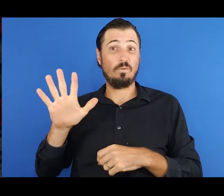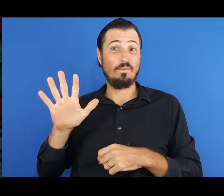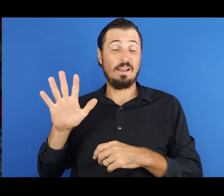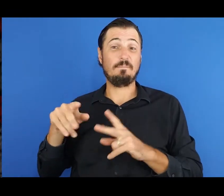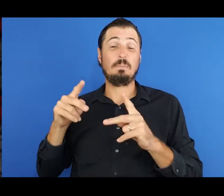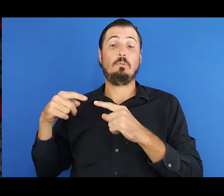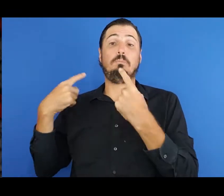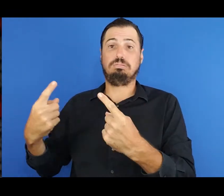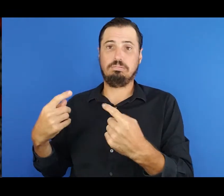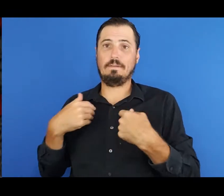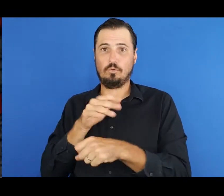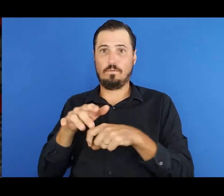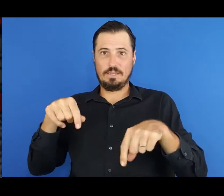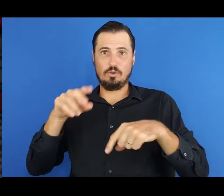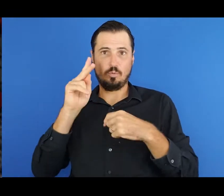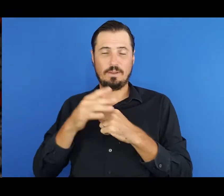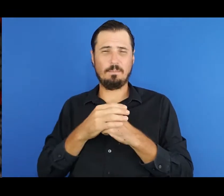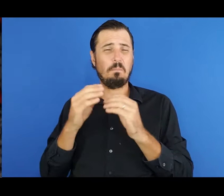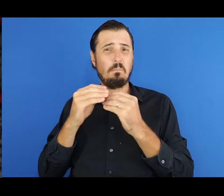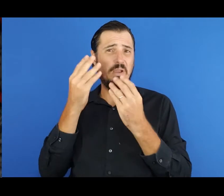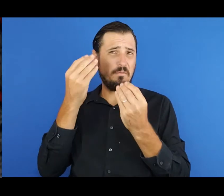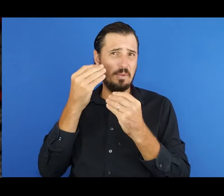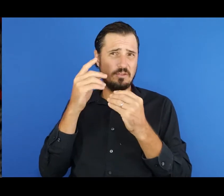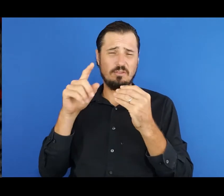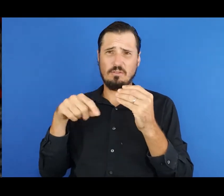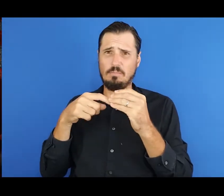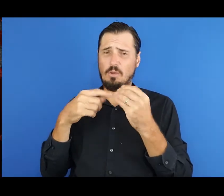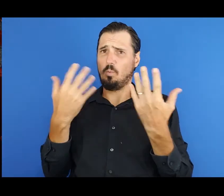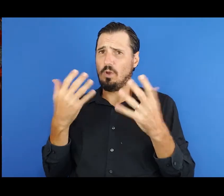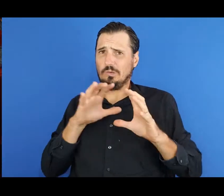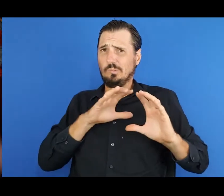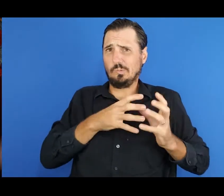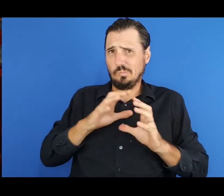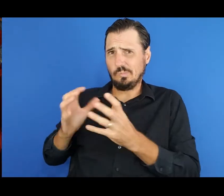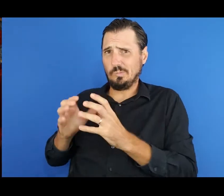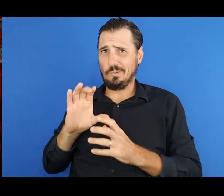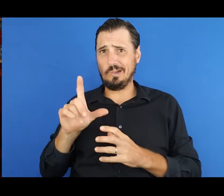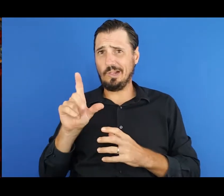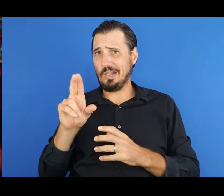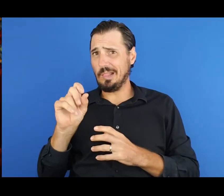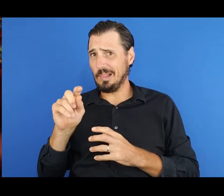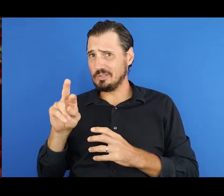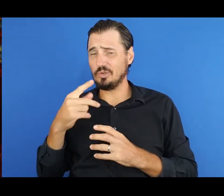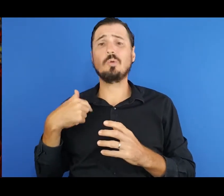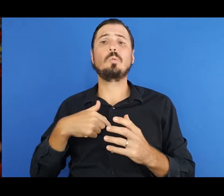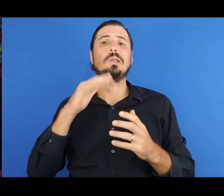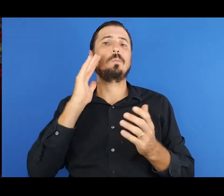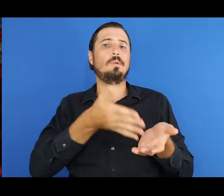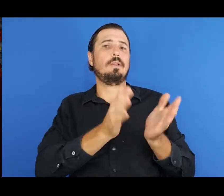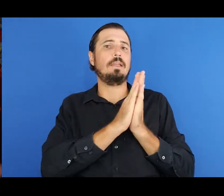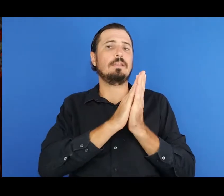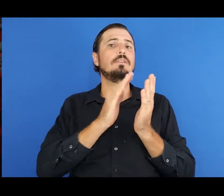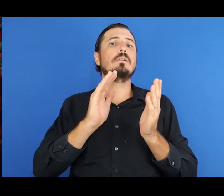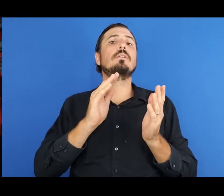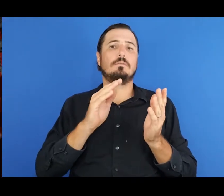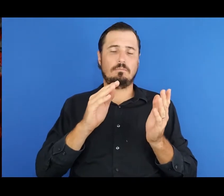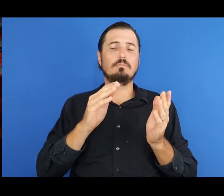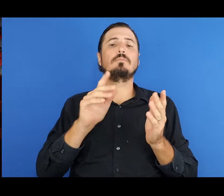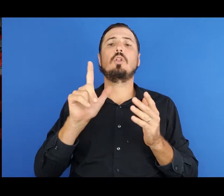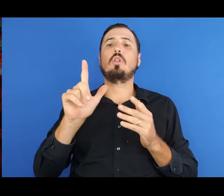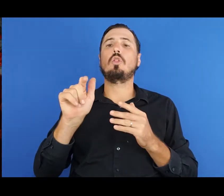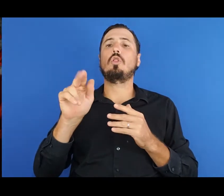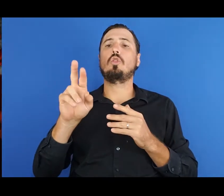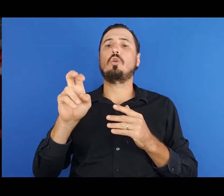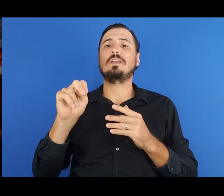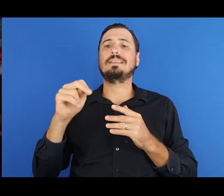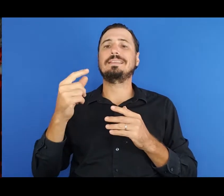For more information on the clusters we are seeing on island, we turn to Kauai District Health Office Public Health Preparedness Planner Lauren Guest